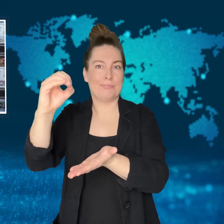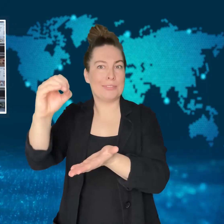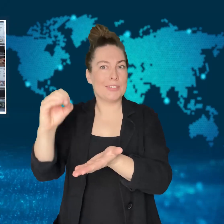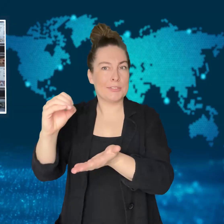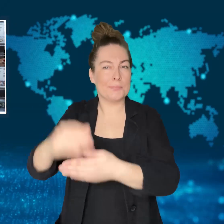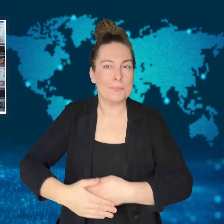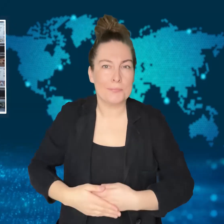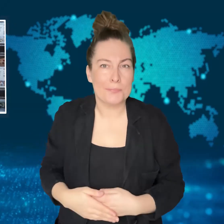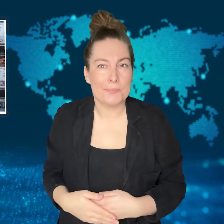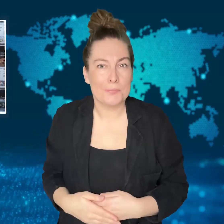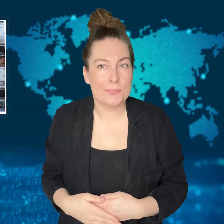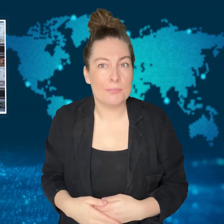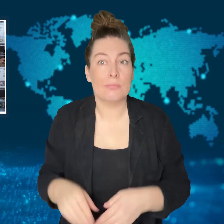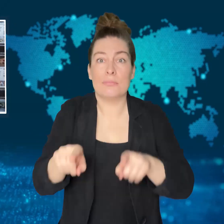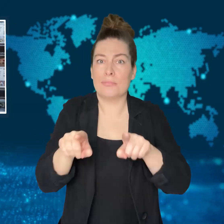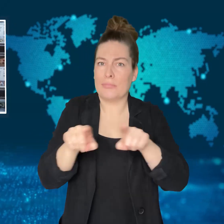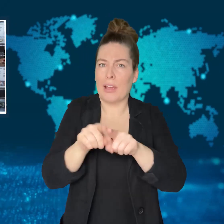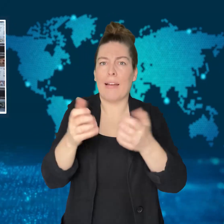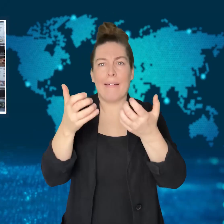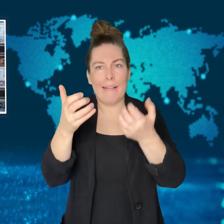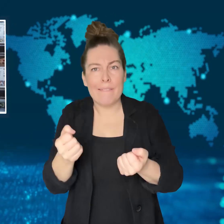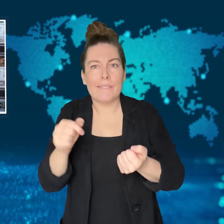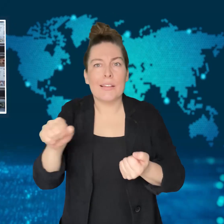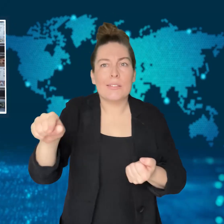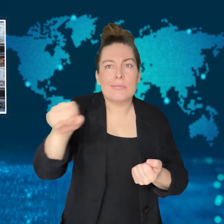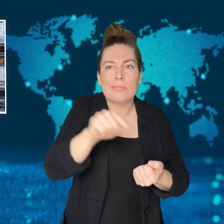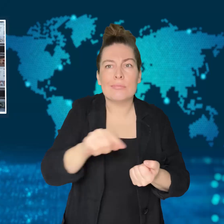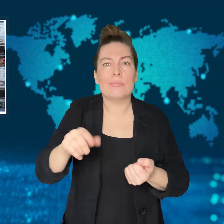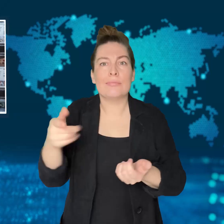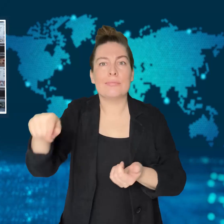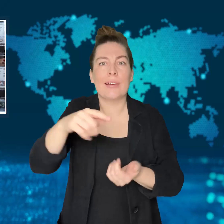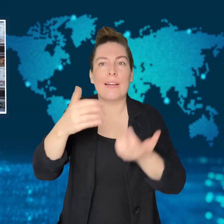and short-term rental sites.